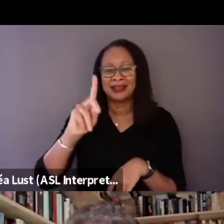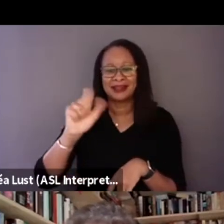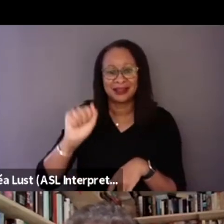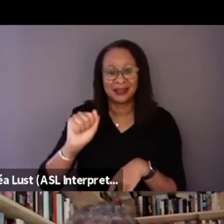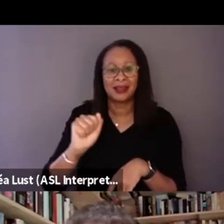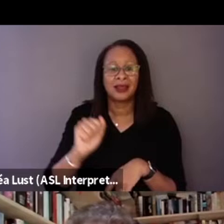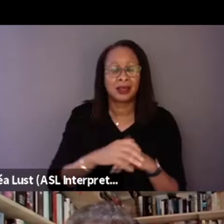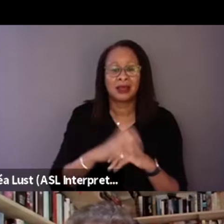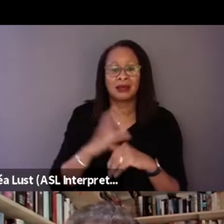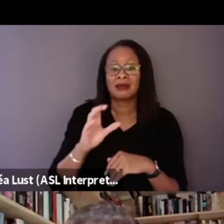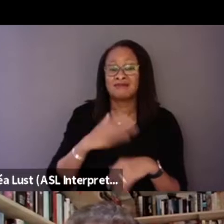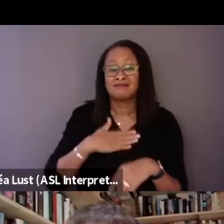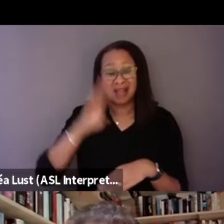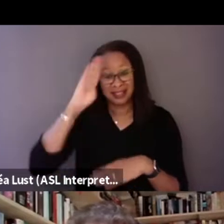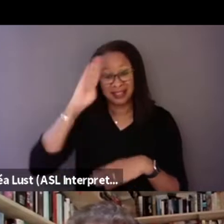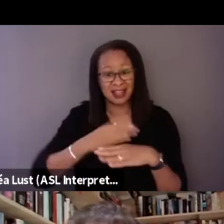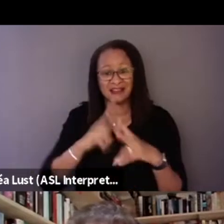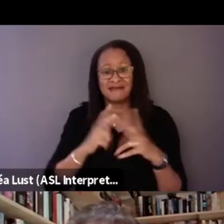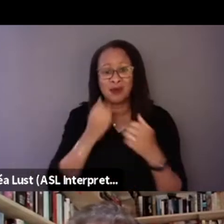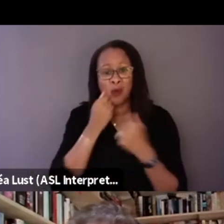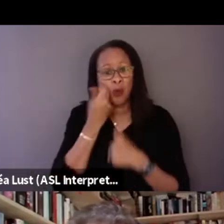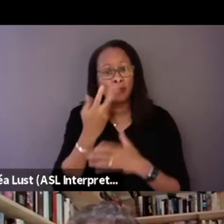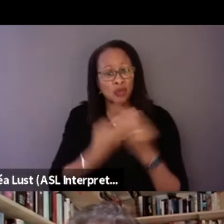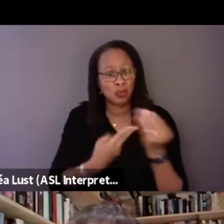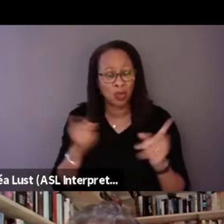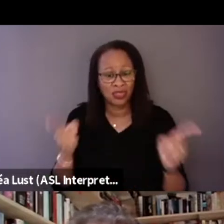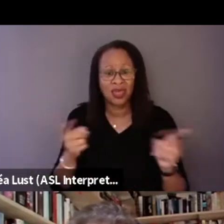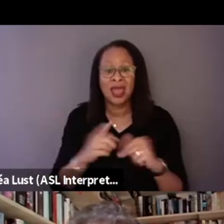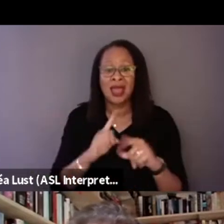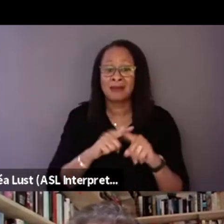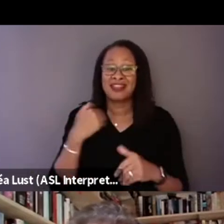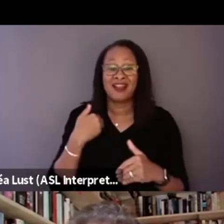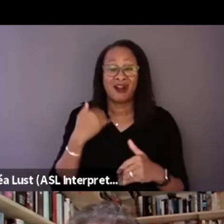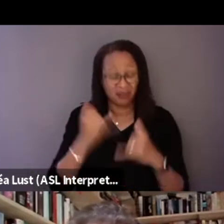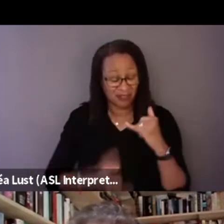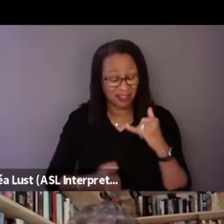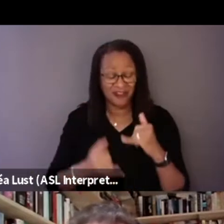but it was also always clear that they would ultimately have the final call in shaping the movie.